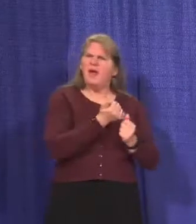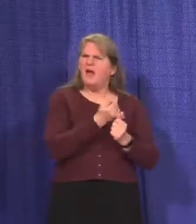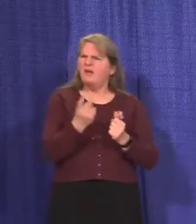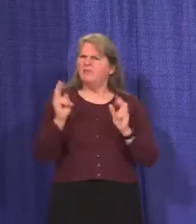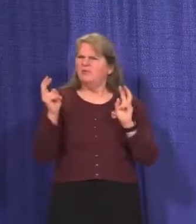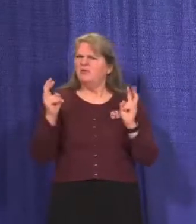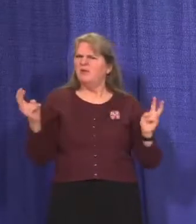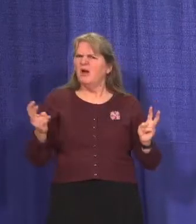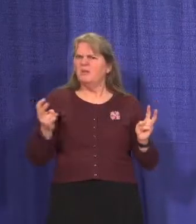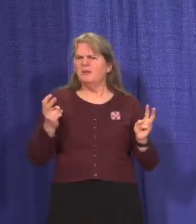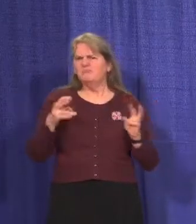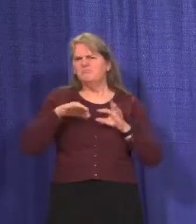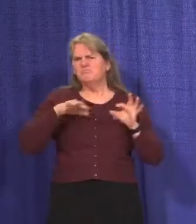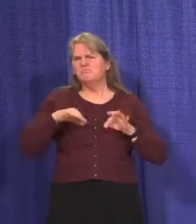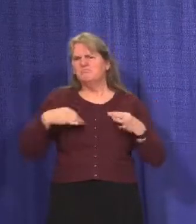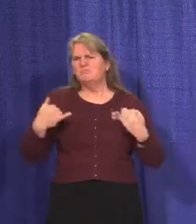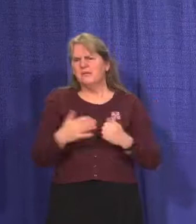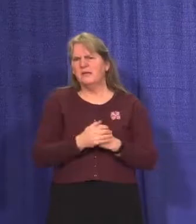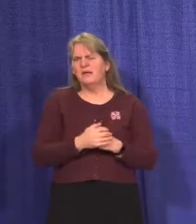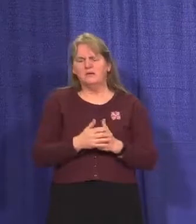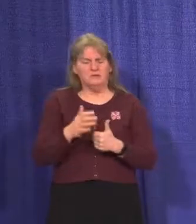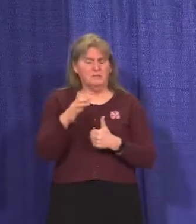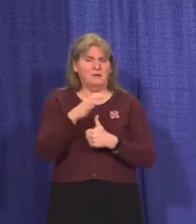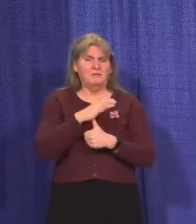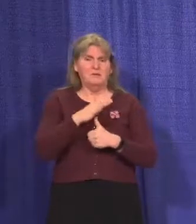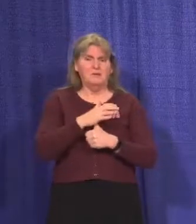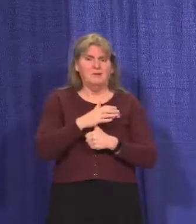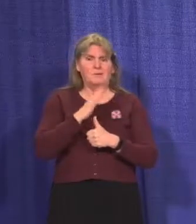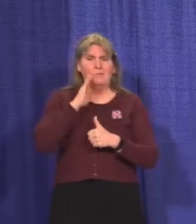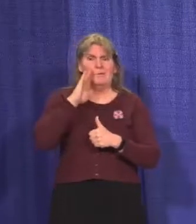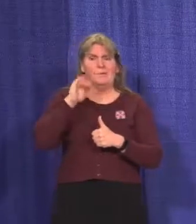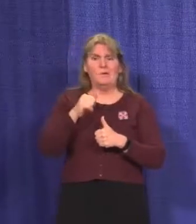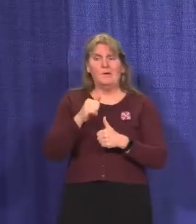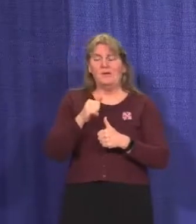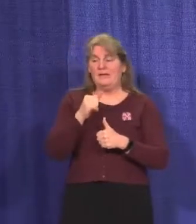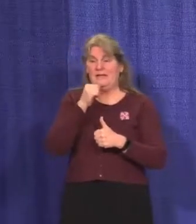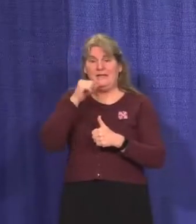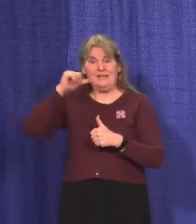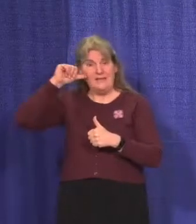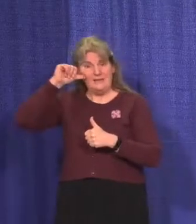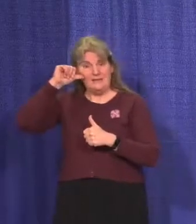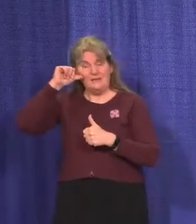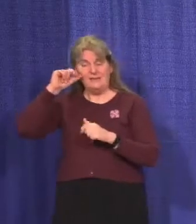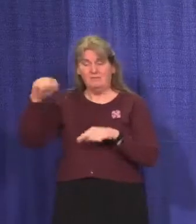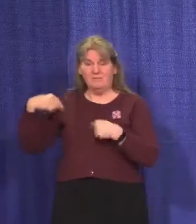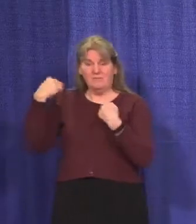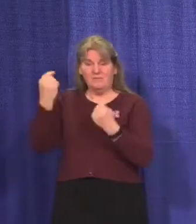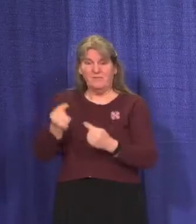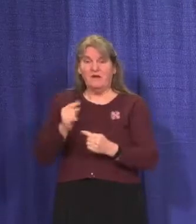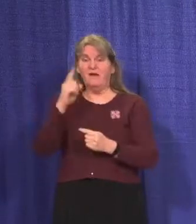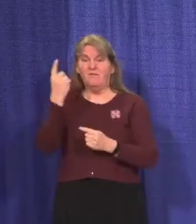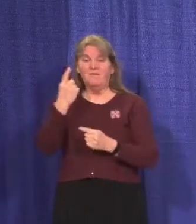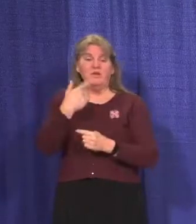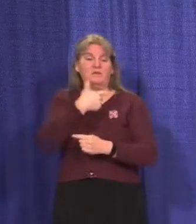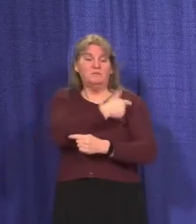I am pleased to say as of the end of yesterday we have offered first doses to 10,604